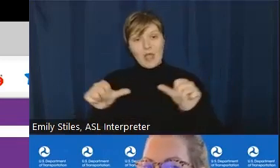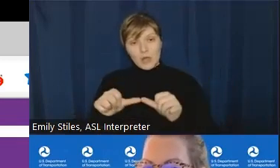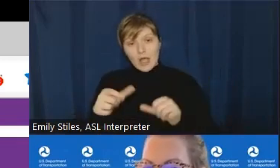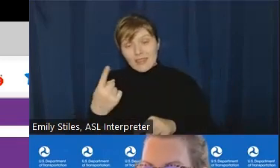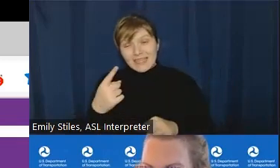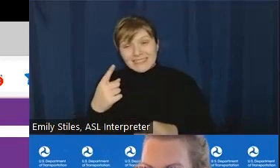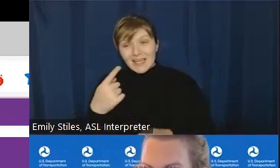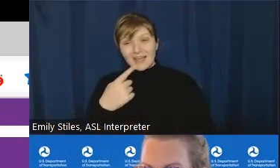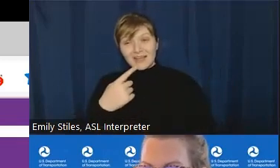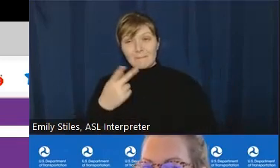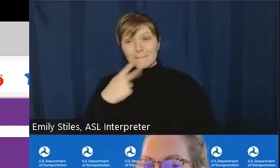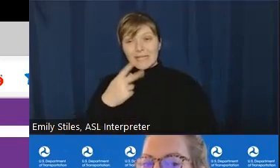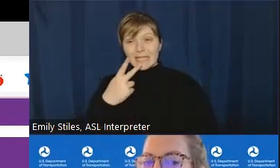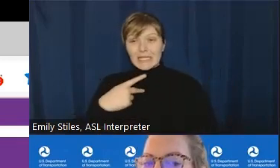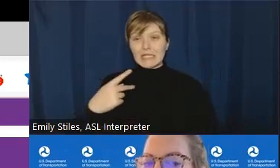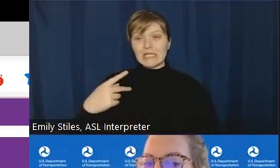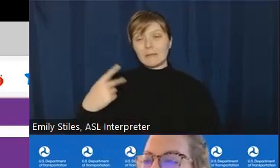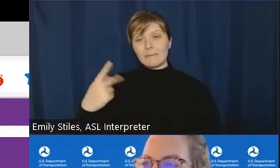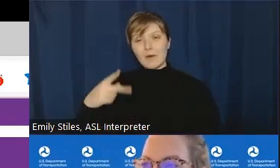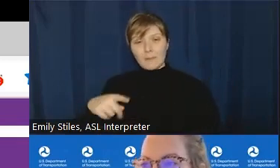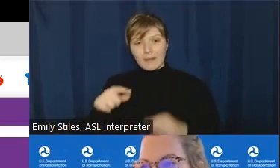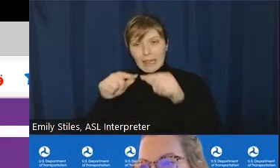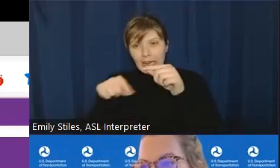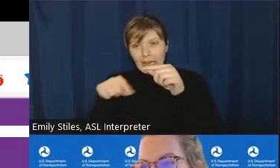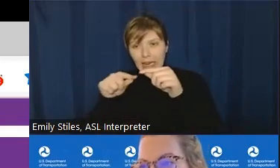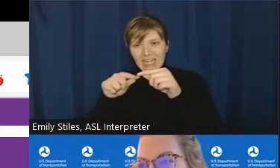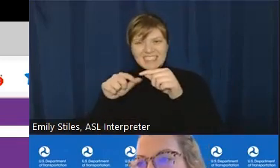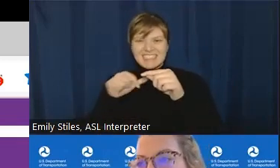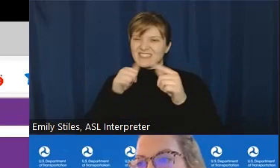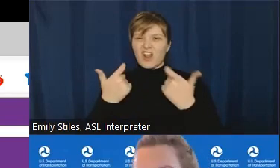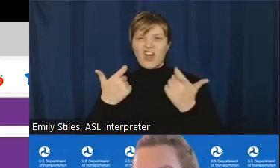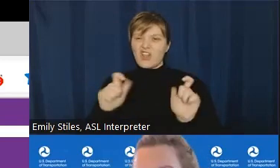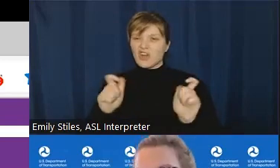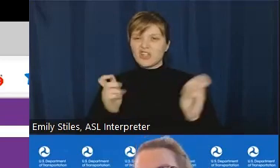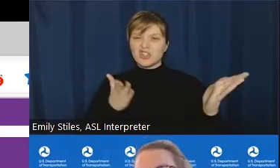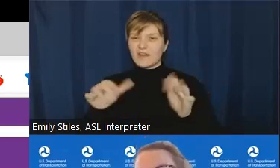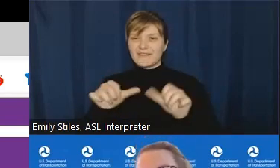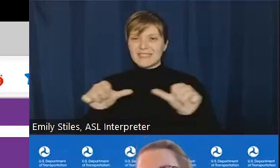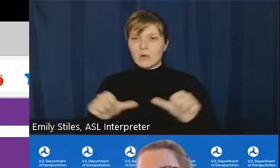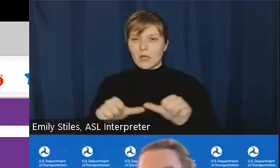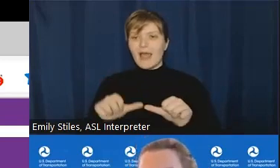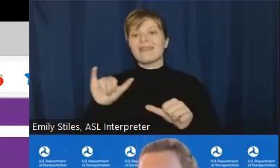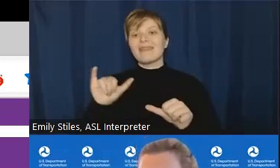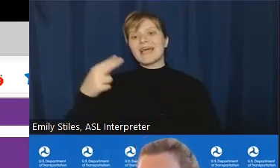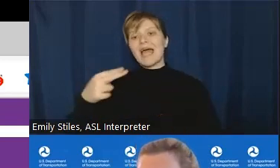a large service area, but where the headquarters is. Each dot represents a transportation service.